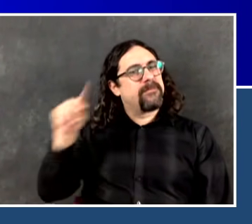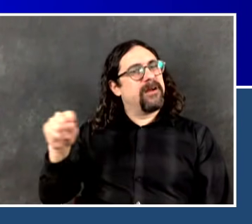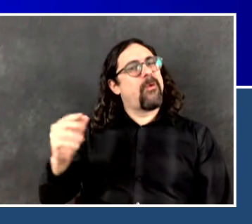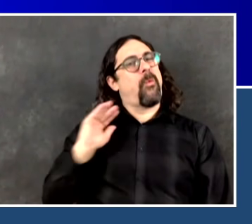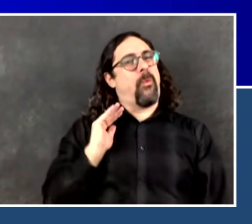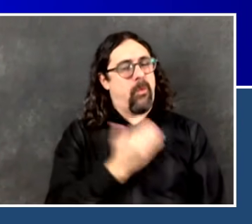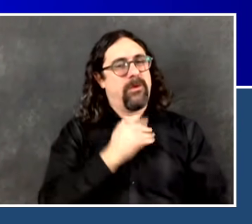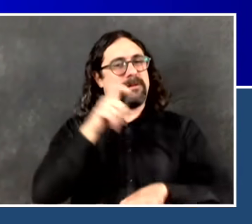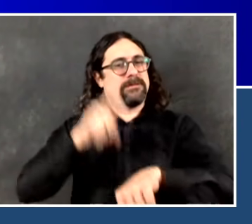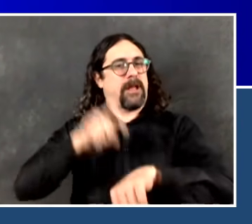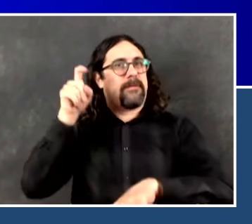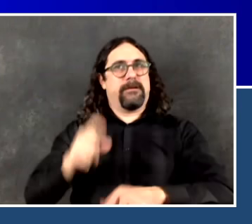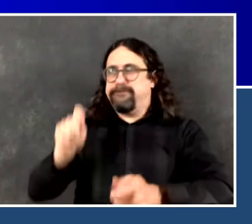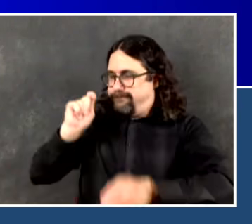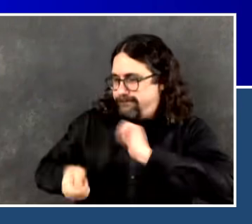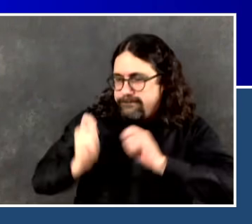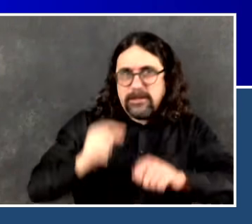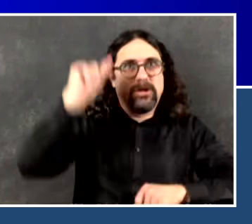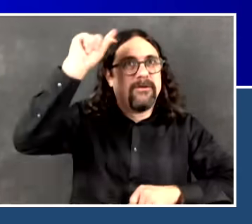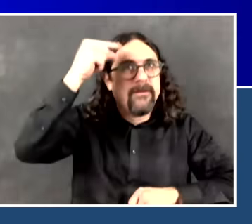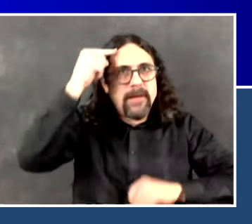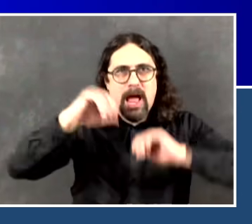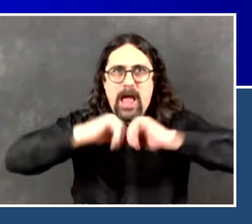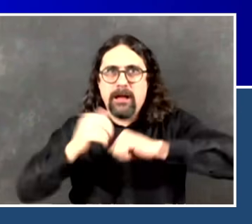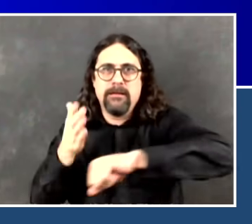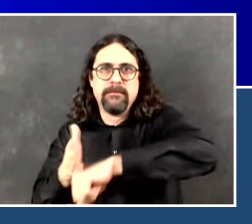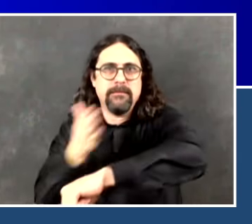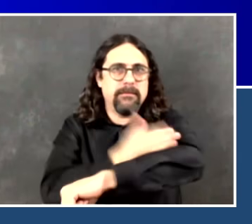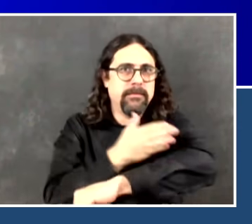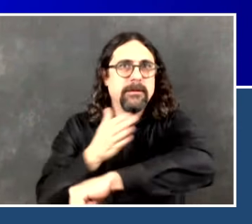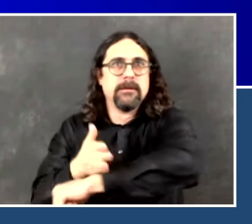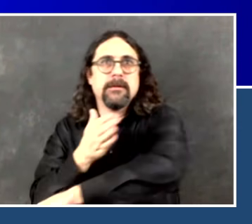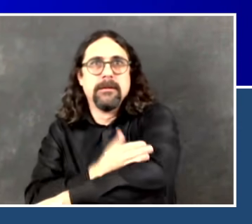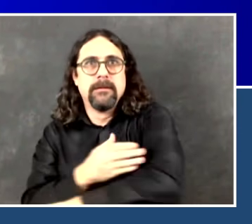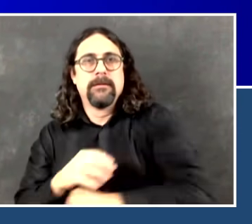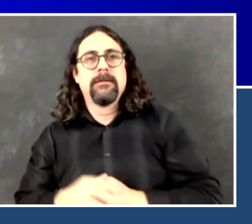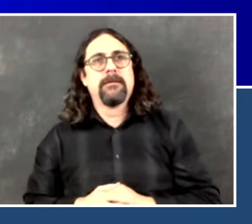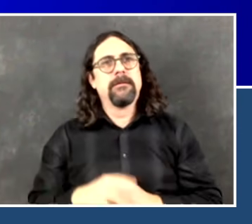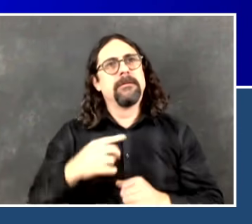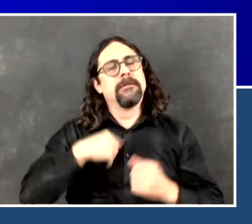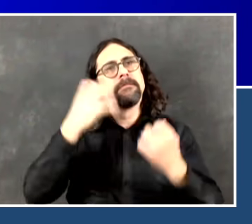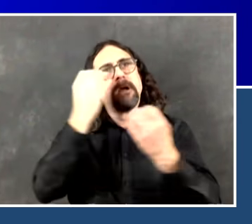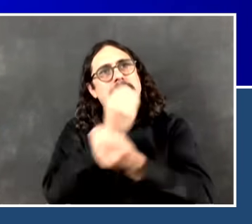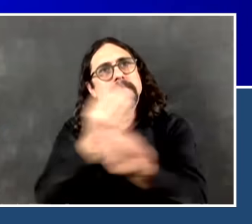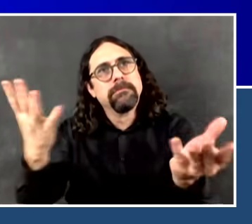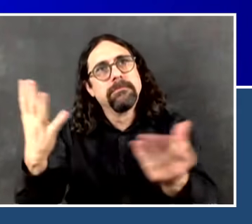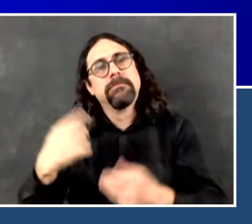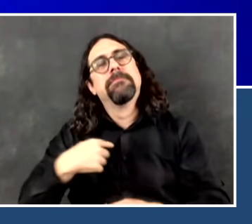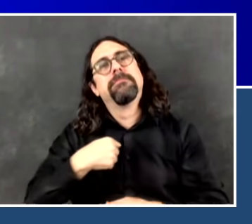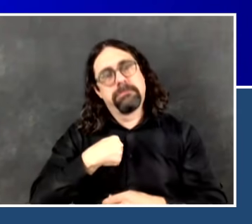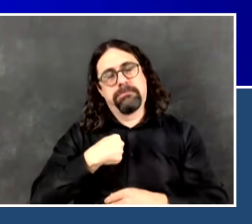TODAY A FAIR RECOVERY TASK RCFOE. IT'S AN